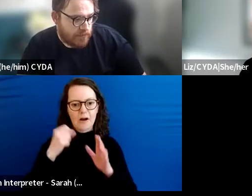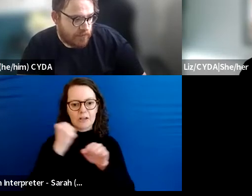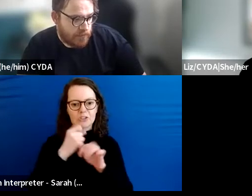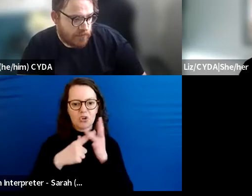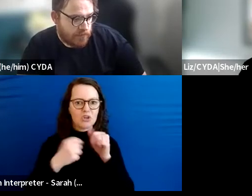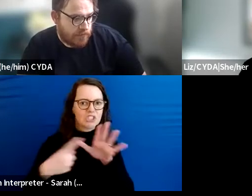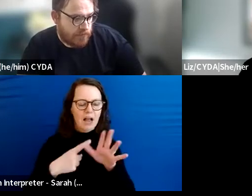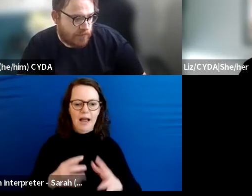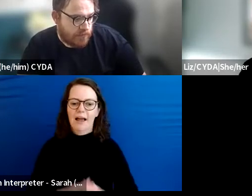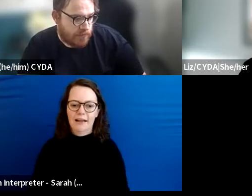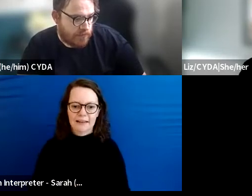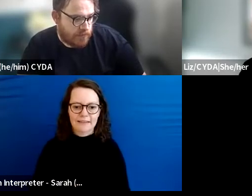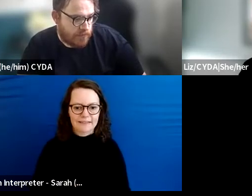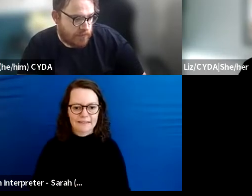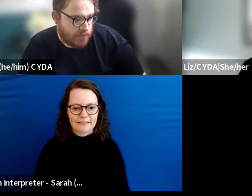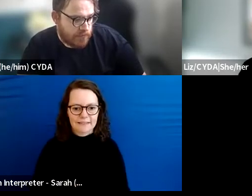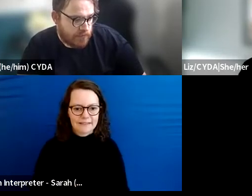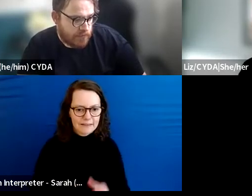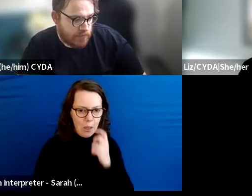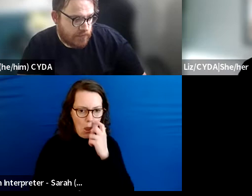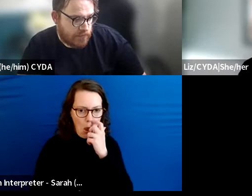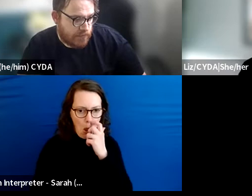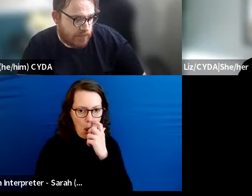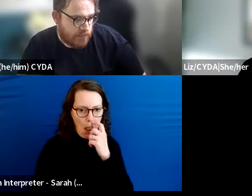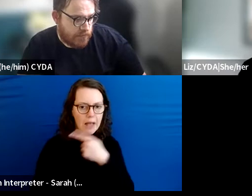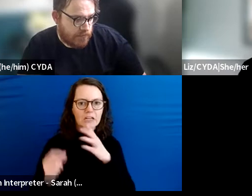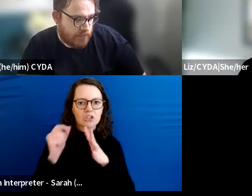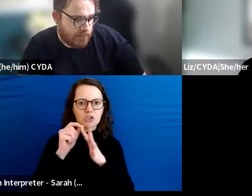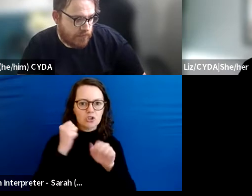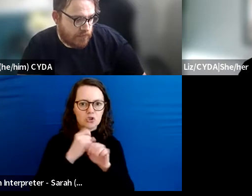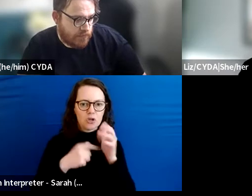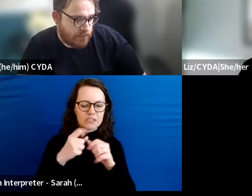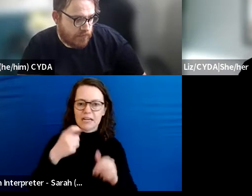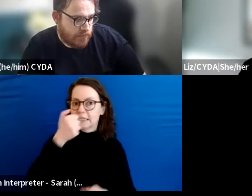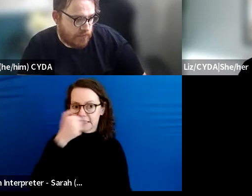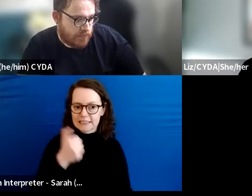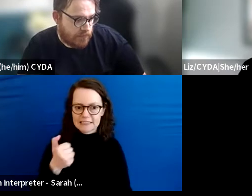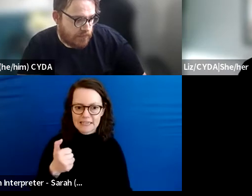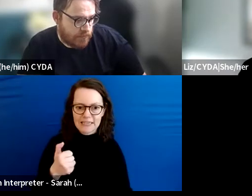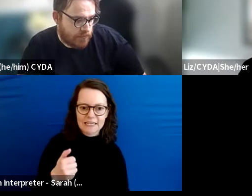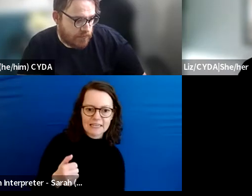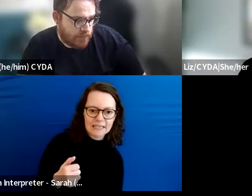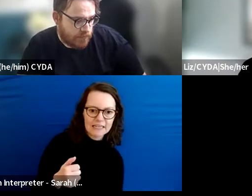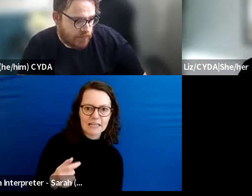Hi, my. Yes, that's Georgia and she's 16.